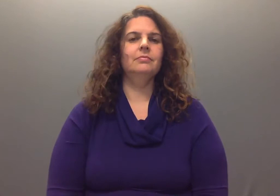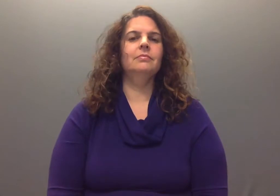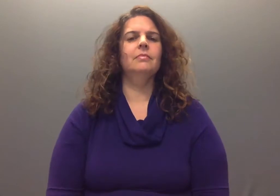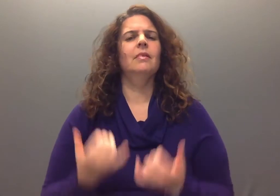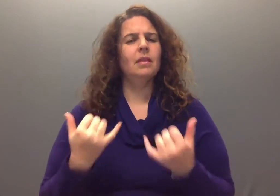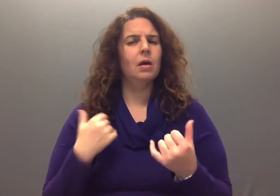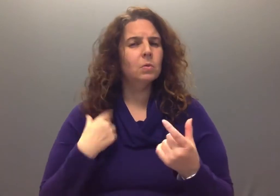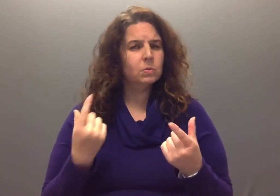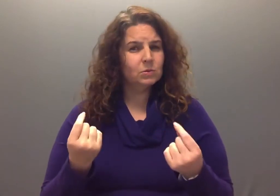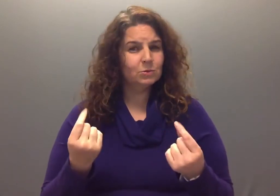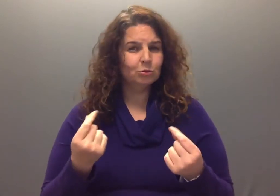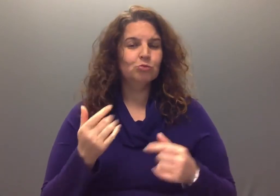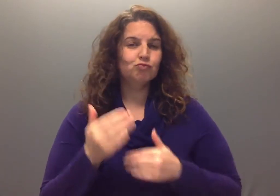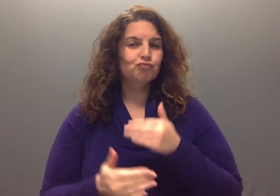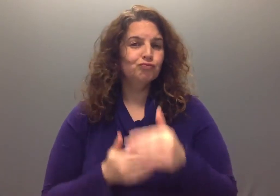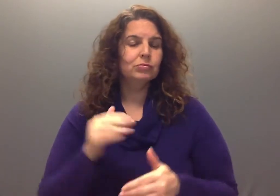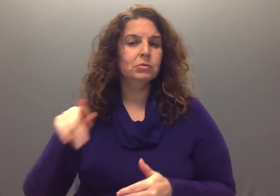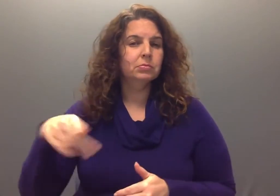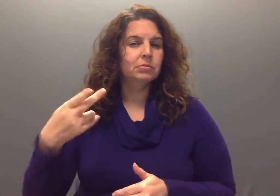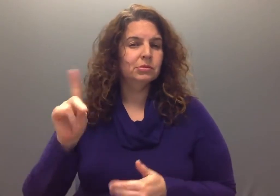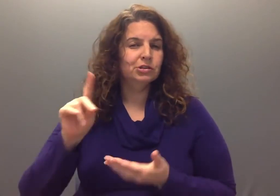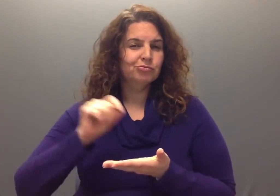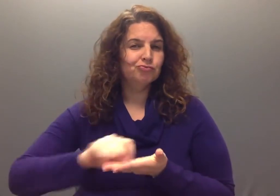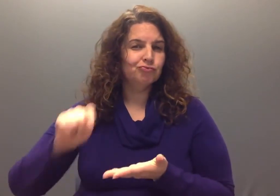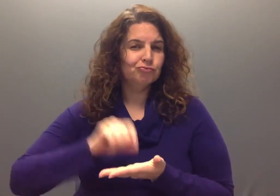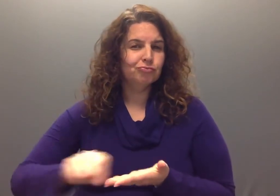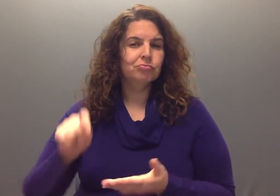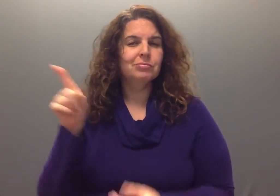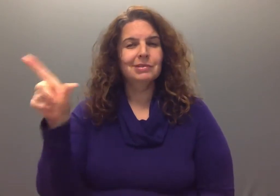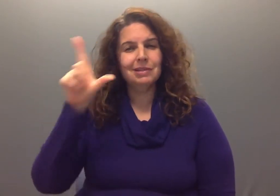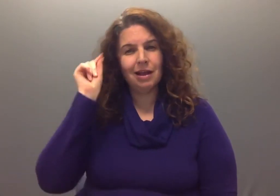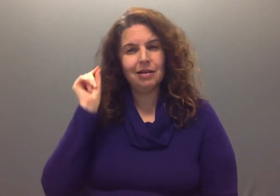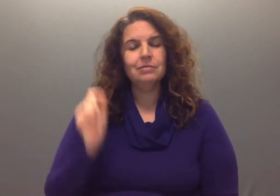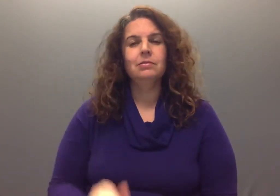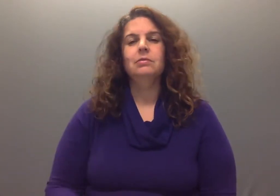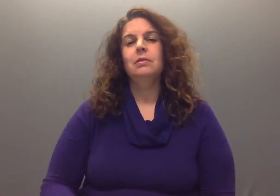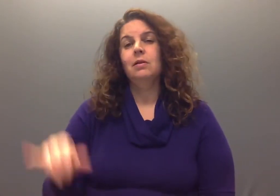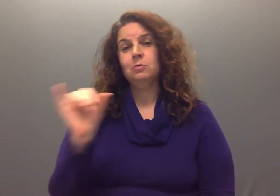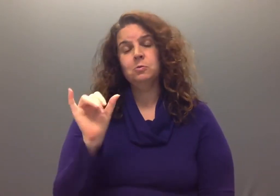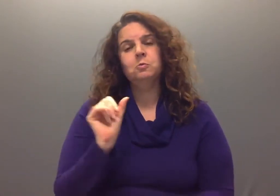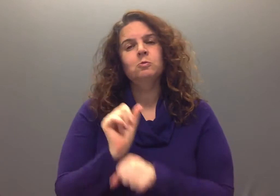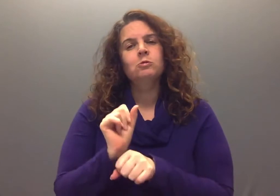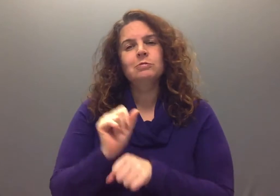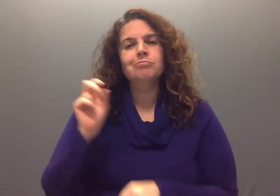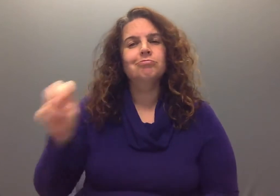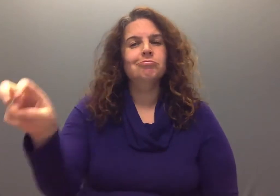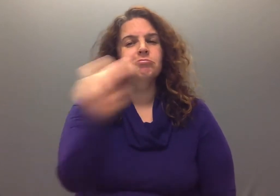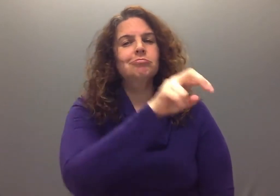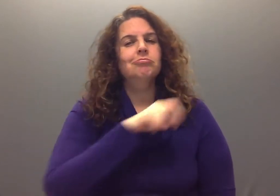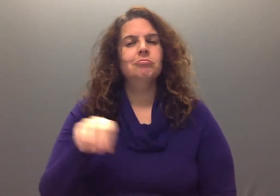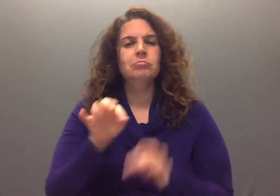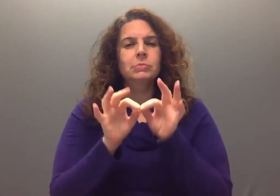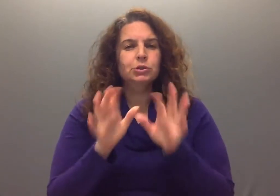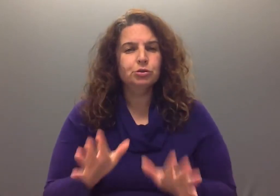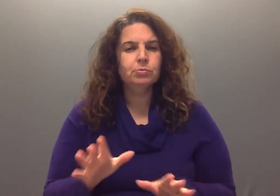and I’m currently completing my doctoral dissertation at Gallaudet University. I also work as a freelance interpreter